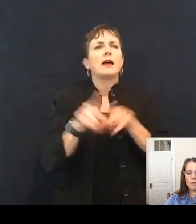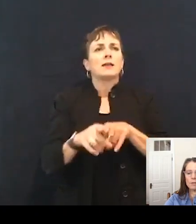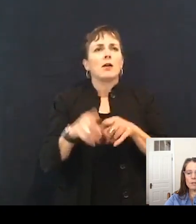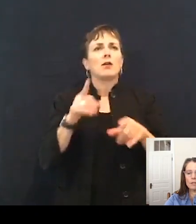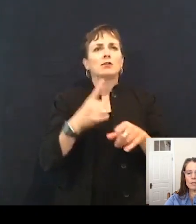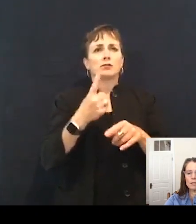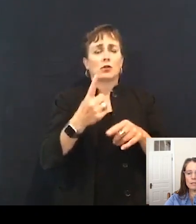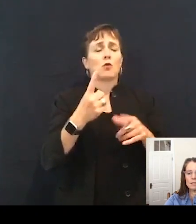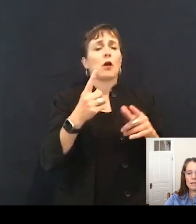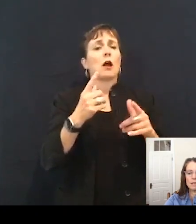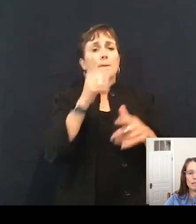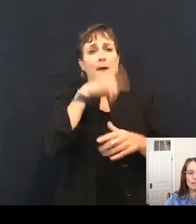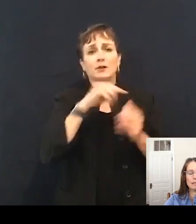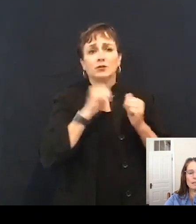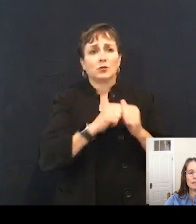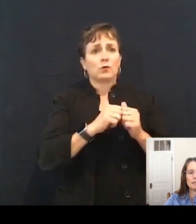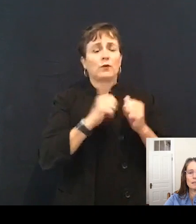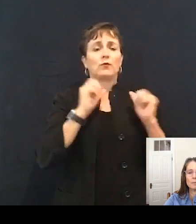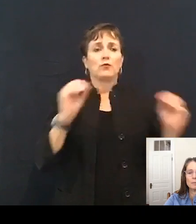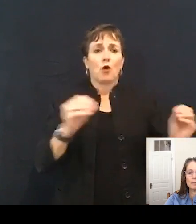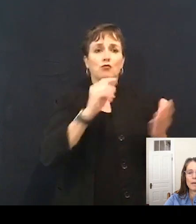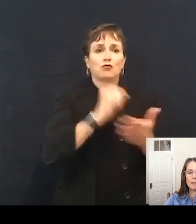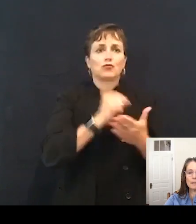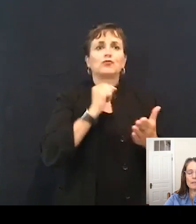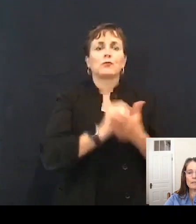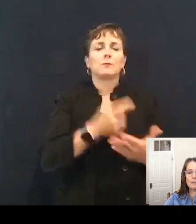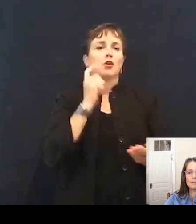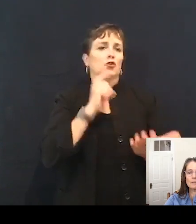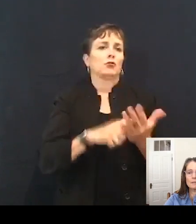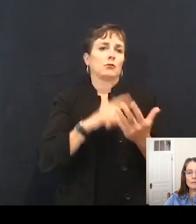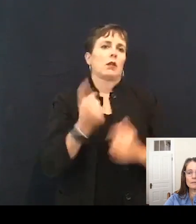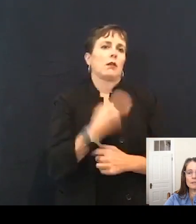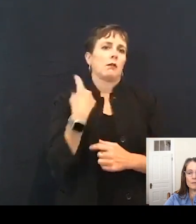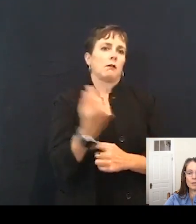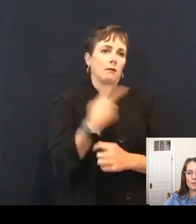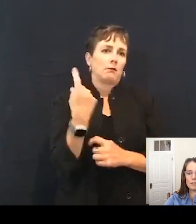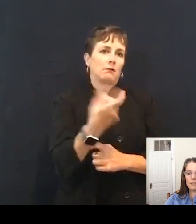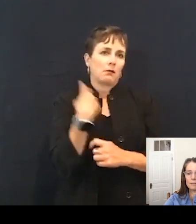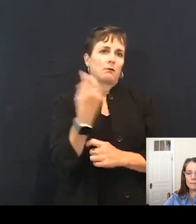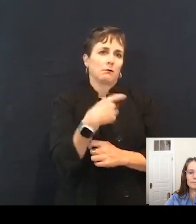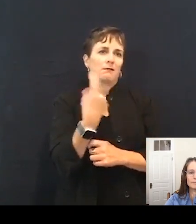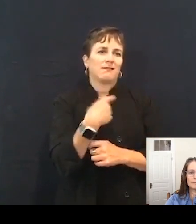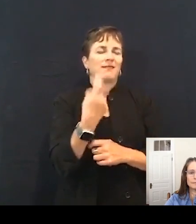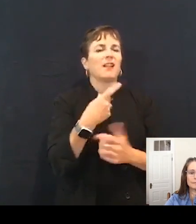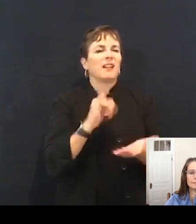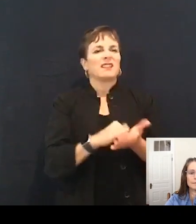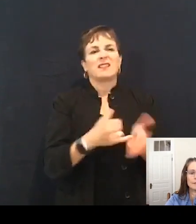indicating balance difficulty.